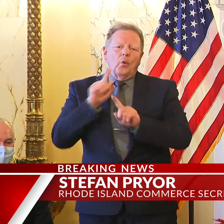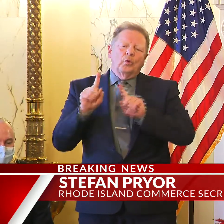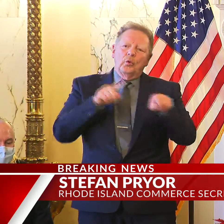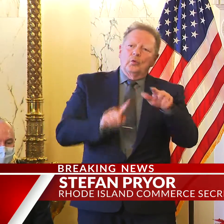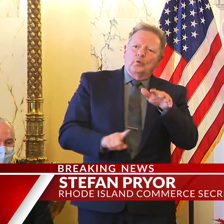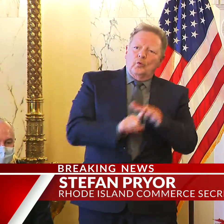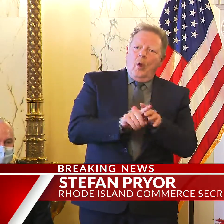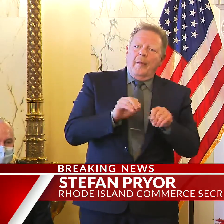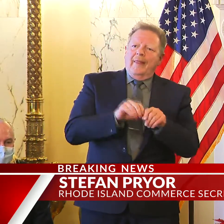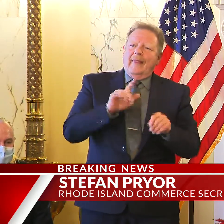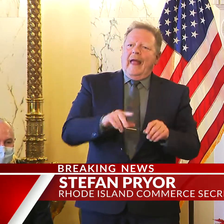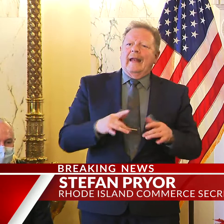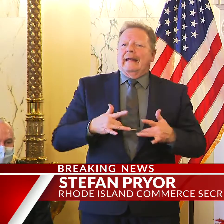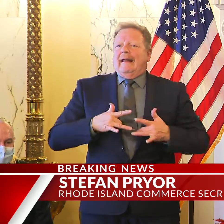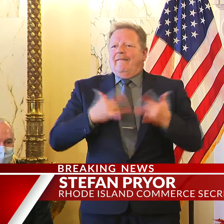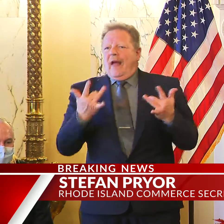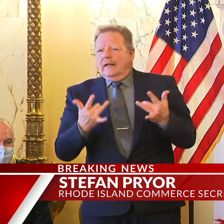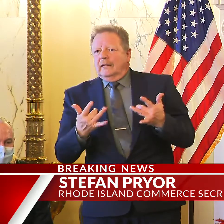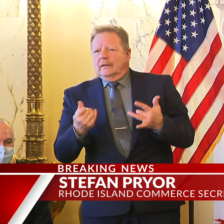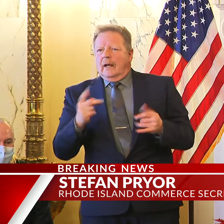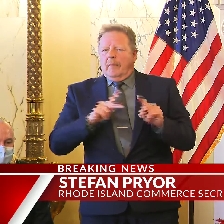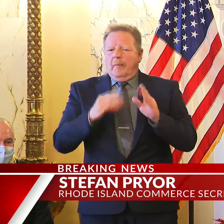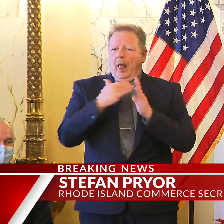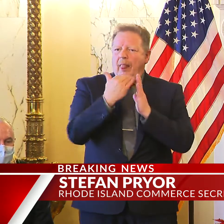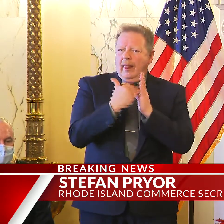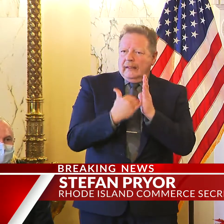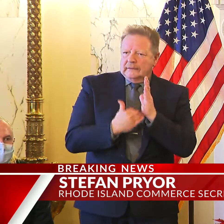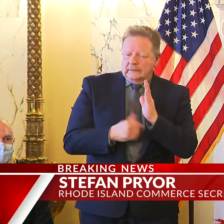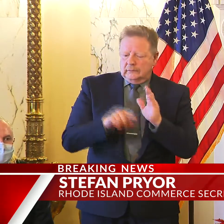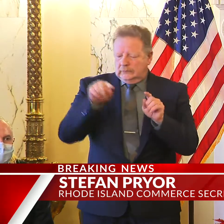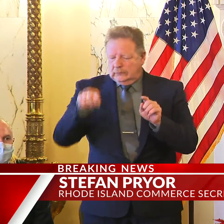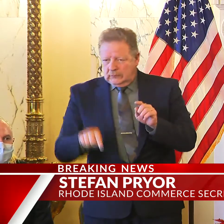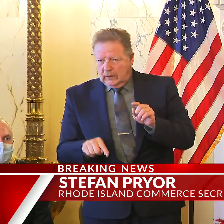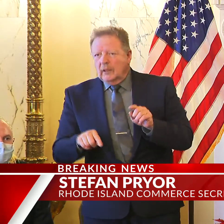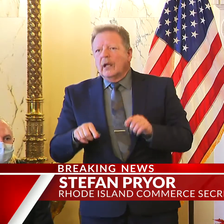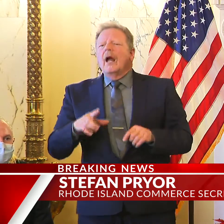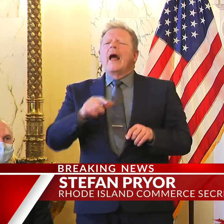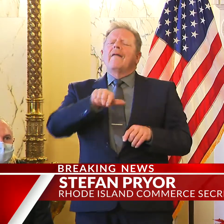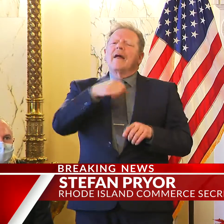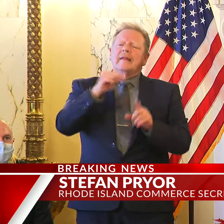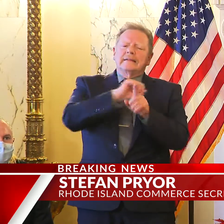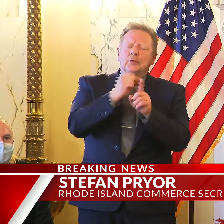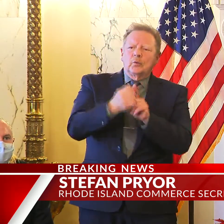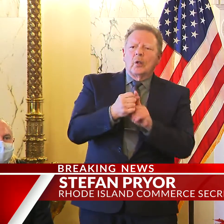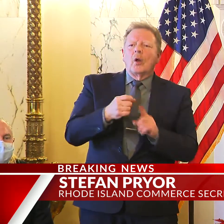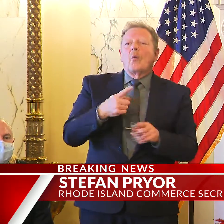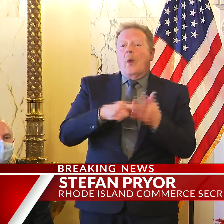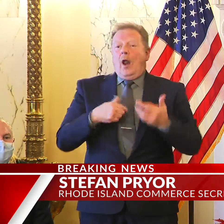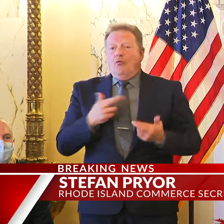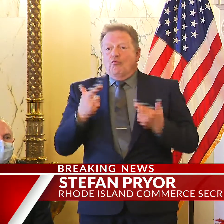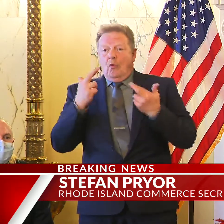NUMBER OF SEATS. IF IT IS A CATERED EVENTS, IT'S NUMBER OF PEOPLE ON THE INVITATION LIST AND THE NUMBER OF SEATS FOR